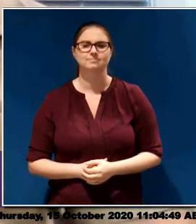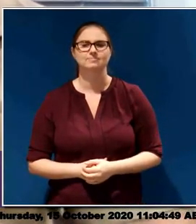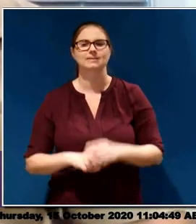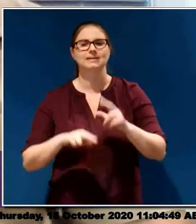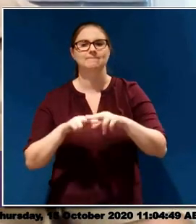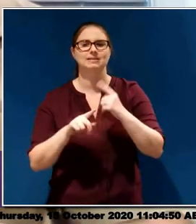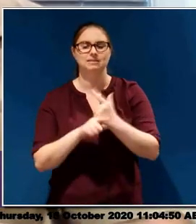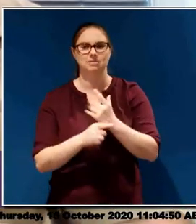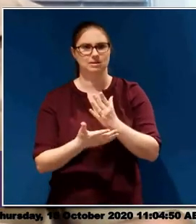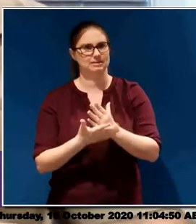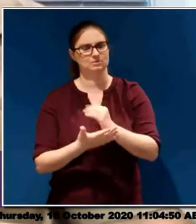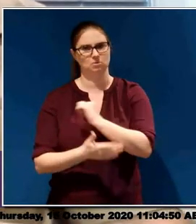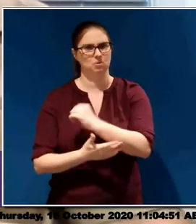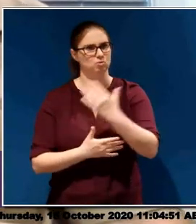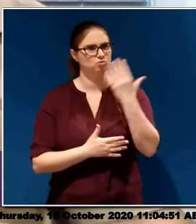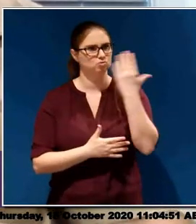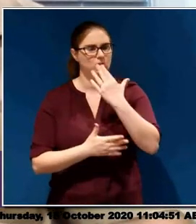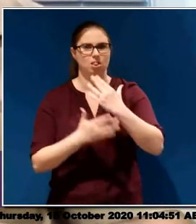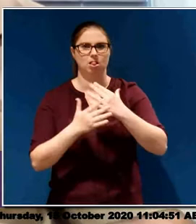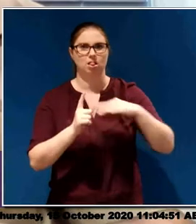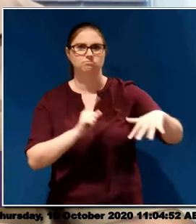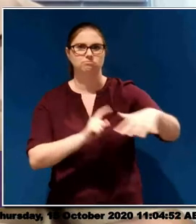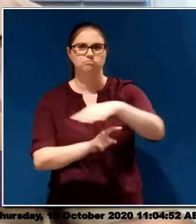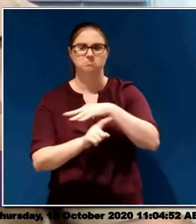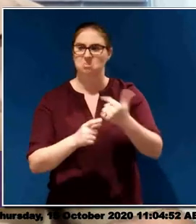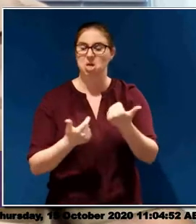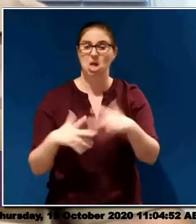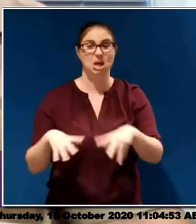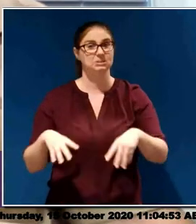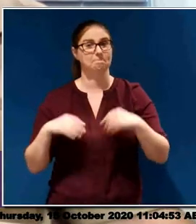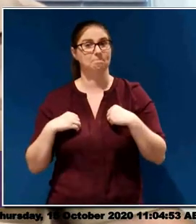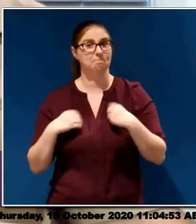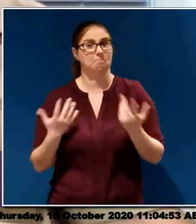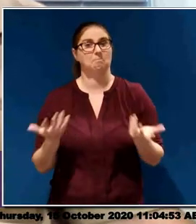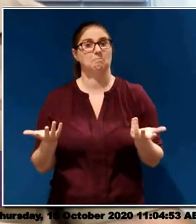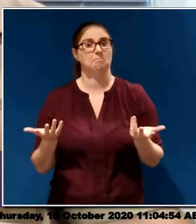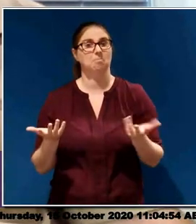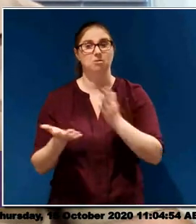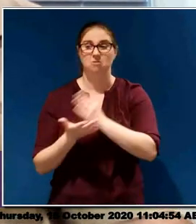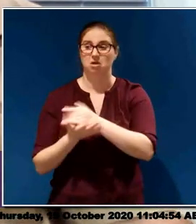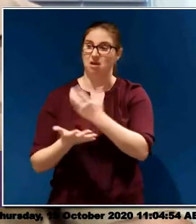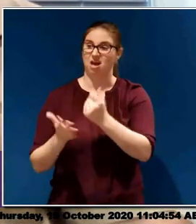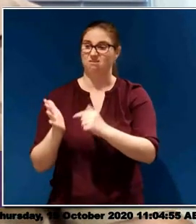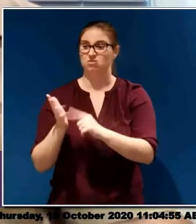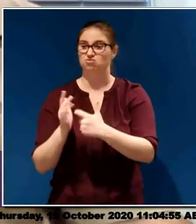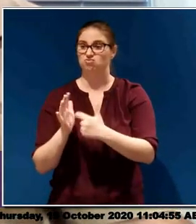Like he had Tourette's, and that was the biggest thing. We wish had have found that school years ago.